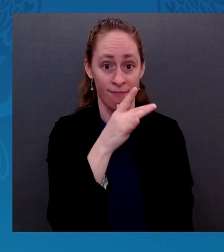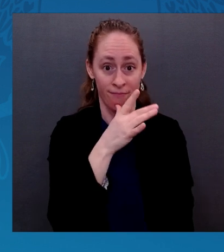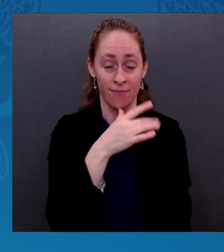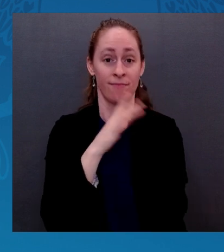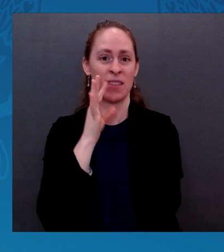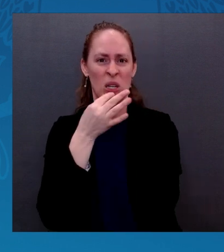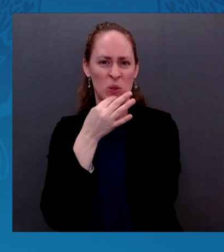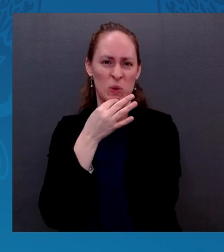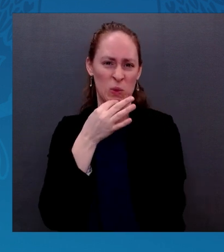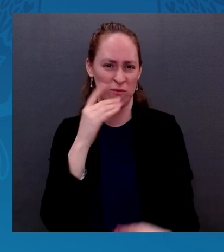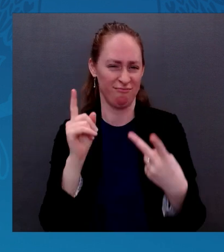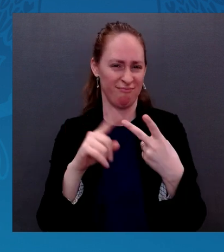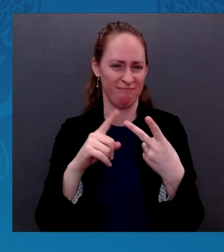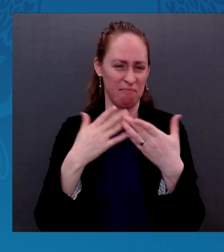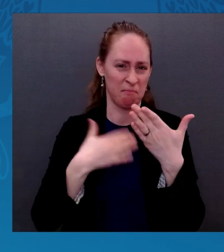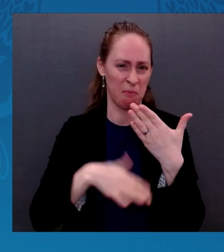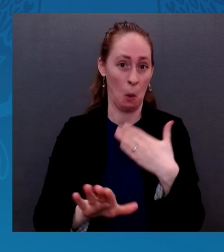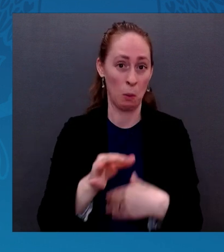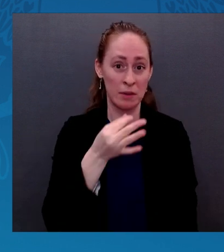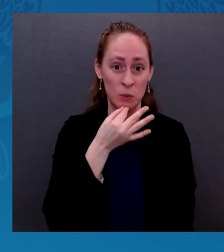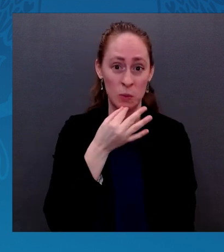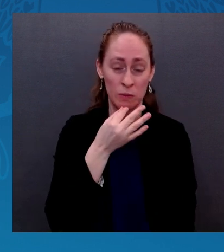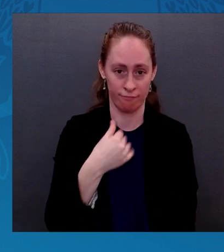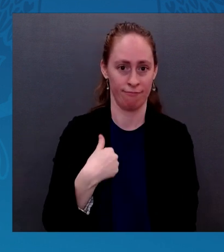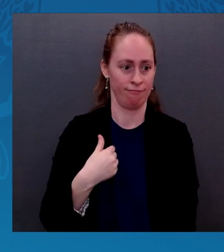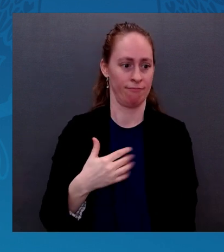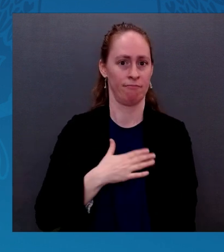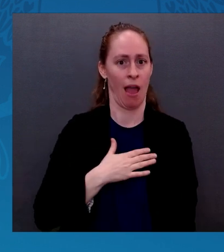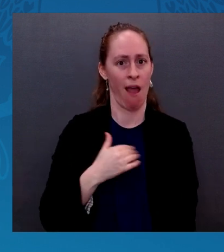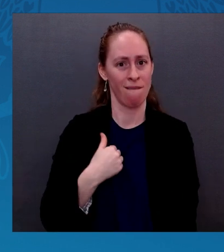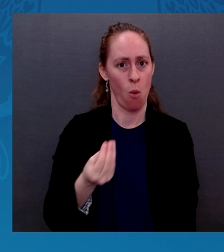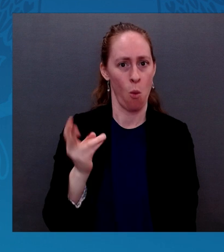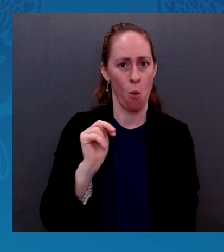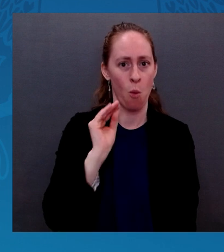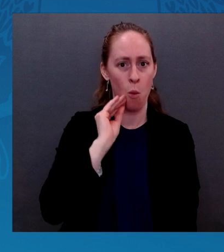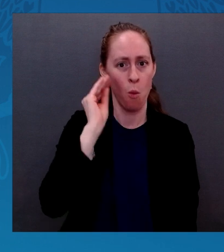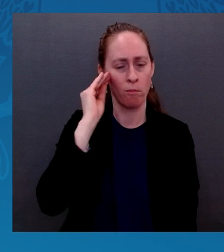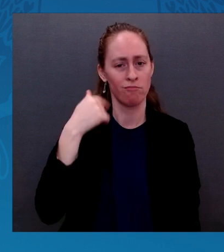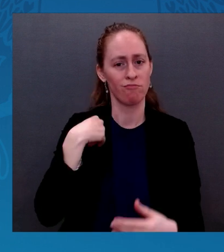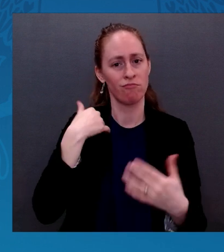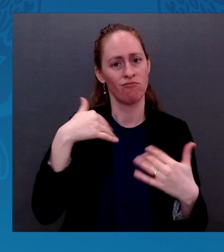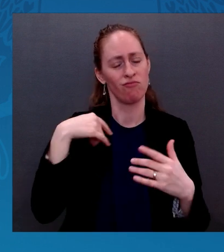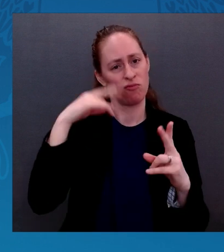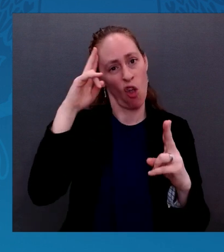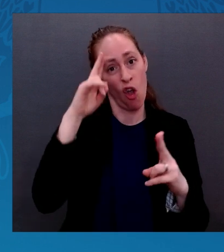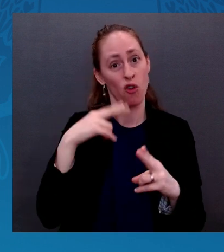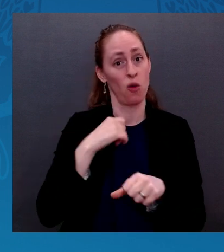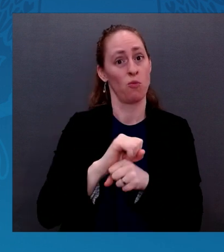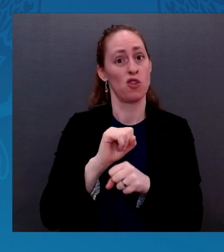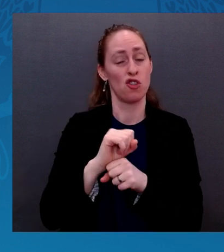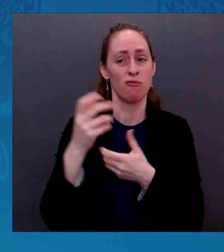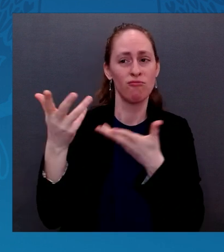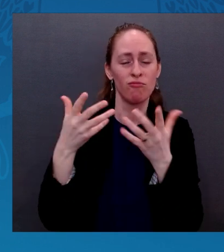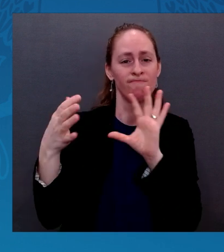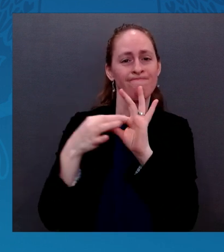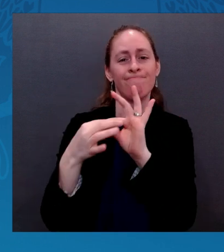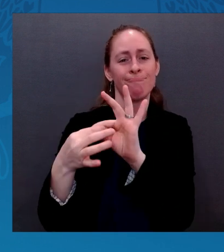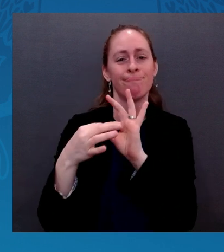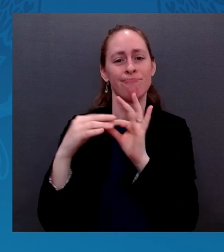It has been an honor to work with the city of Newark and the government in which you guys are doing it. You're changing people's lives.